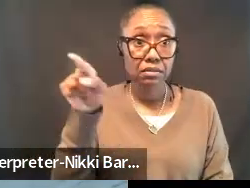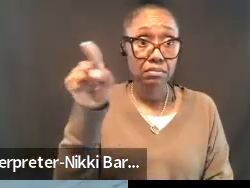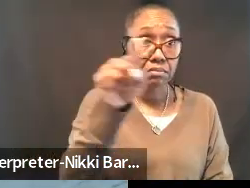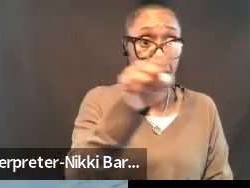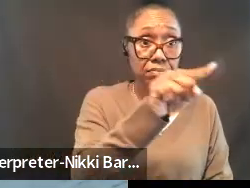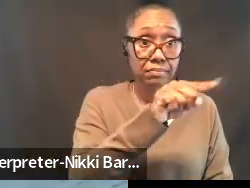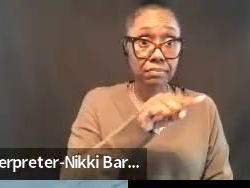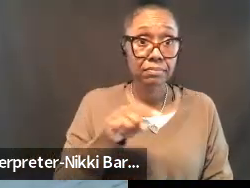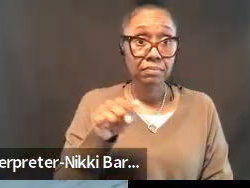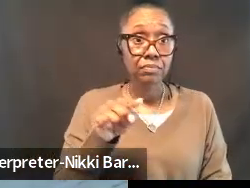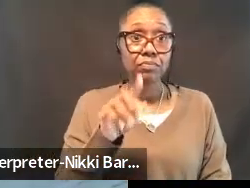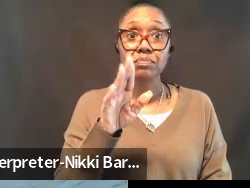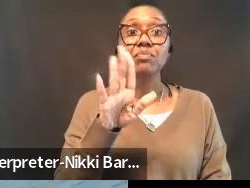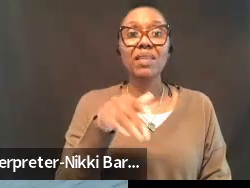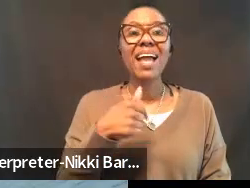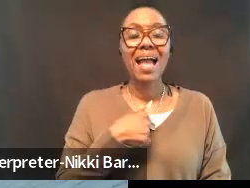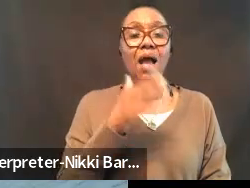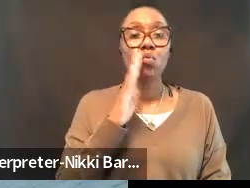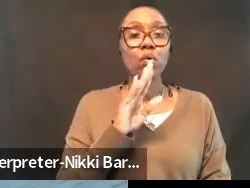I'll put the captions in the video on too.